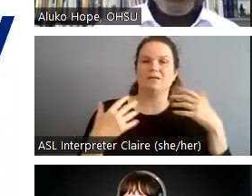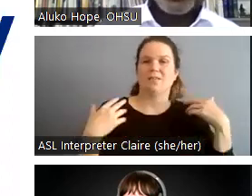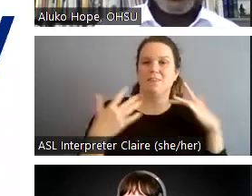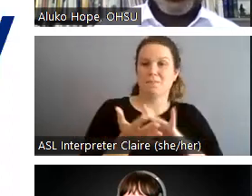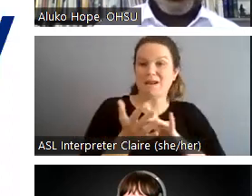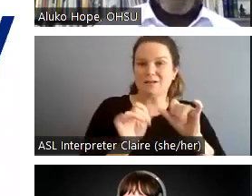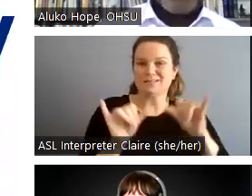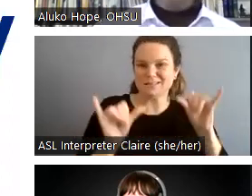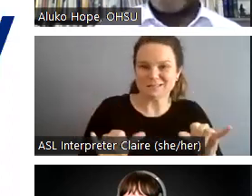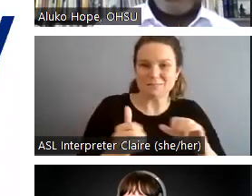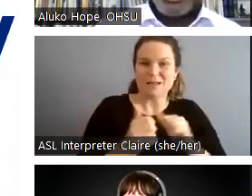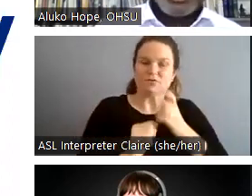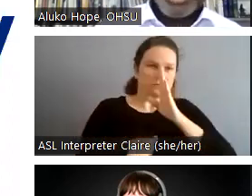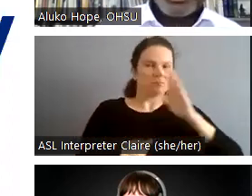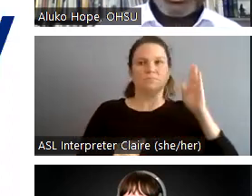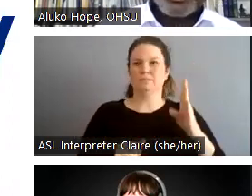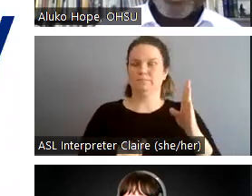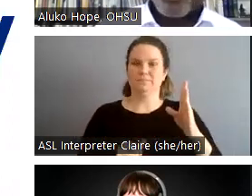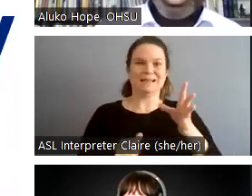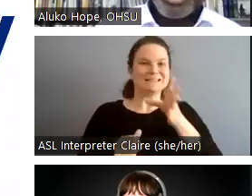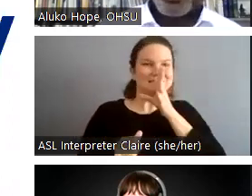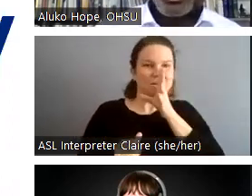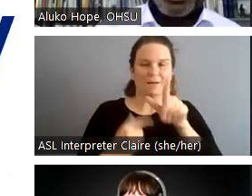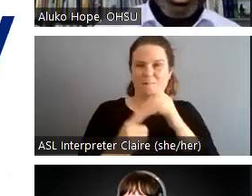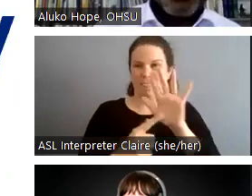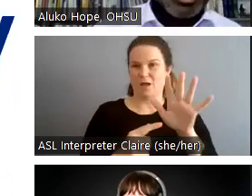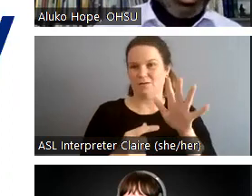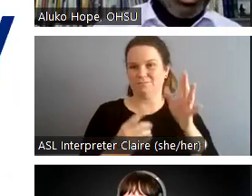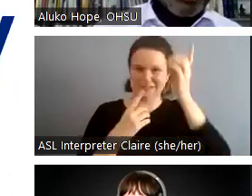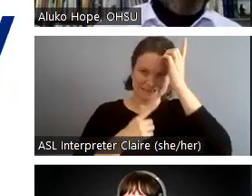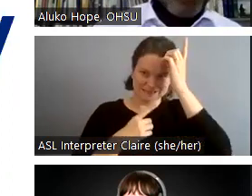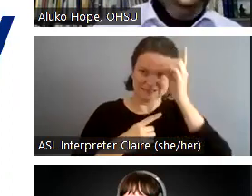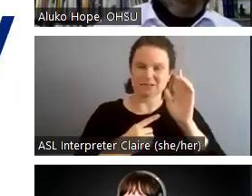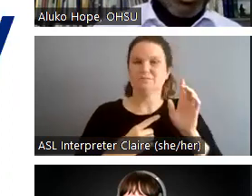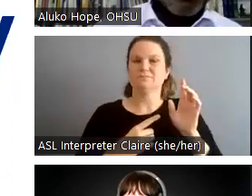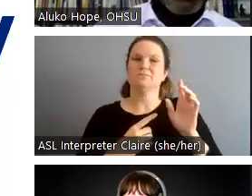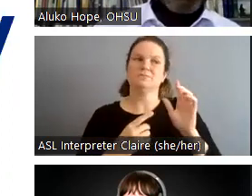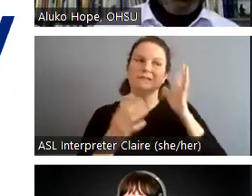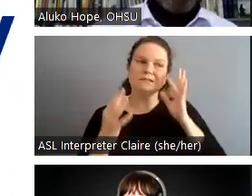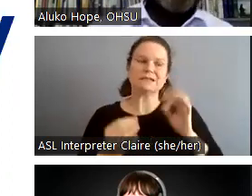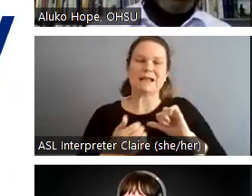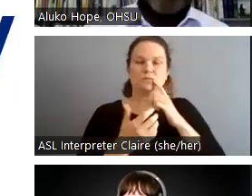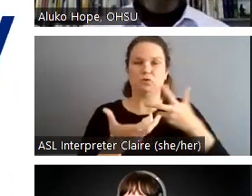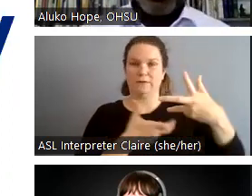about their, the way in which they want to engage the health system can be really important, right?